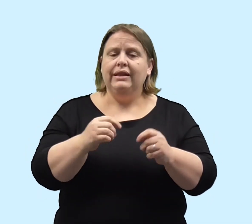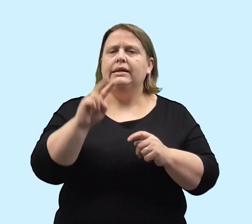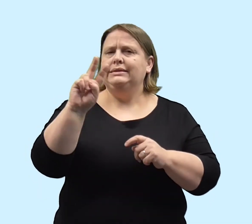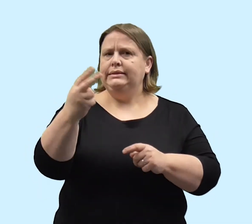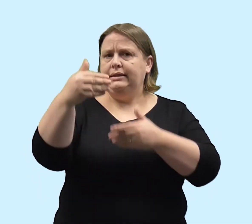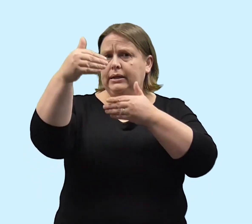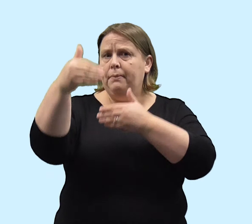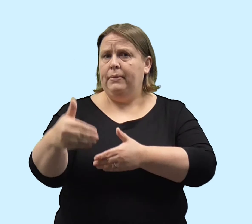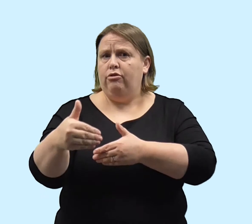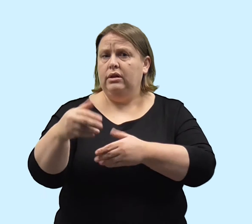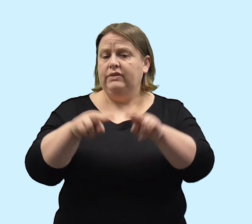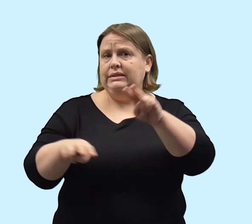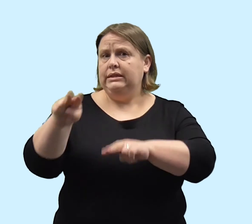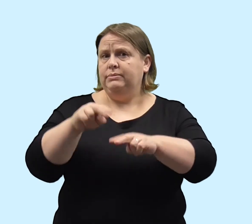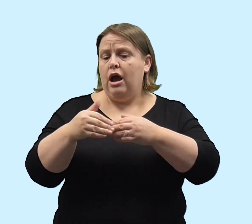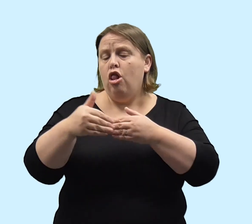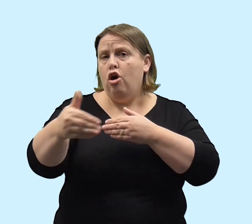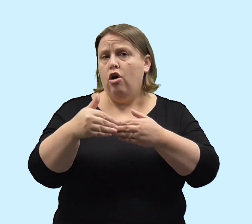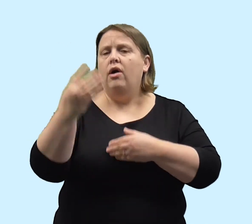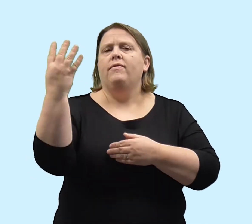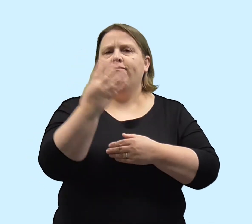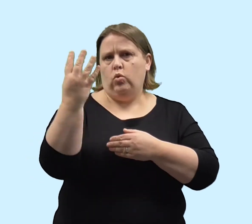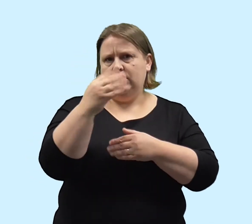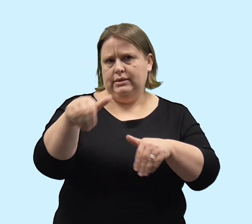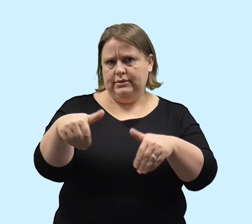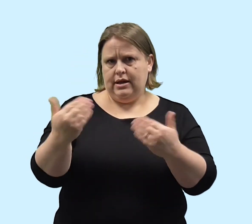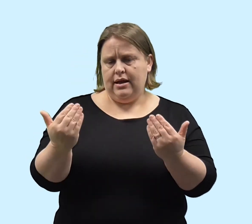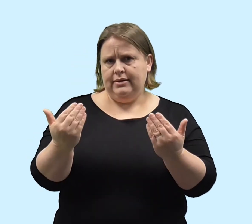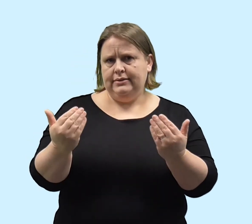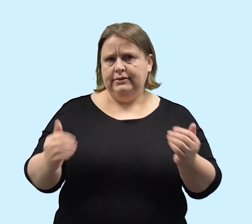the second period of assessment is up to 14 days.